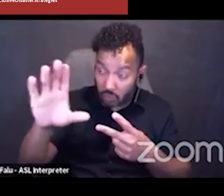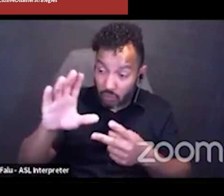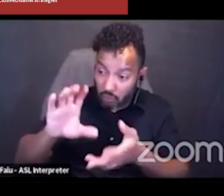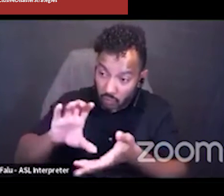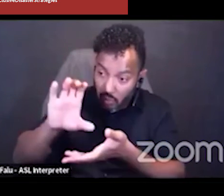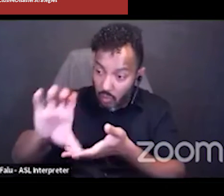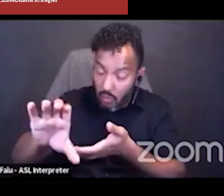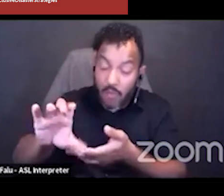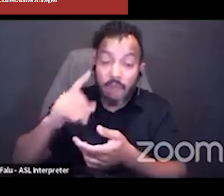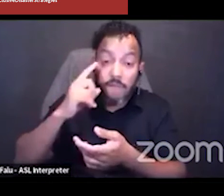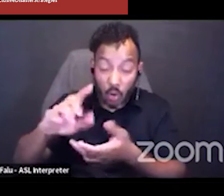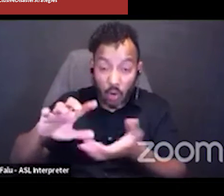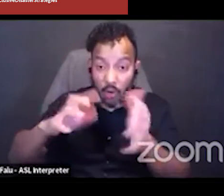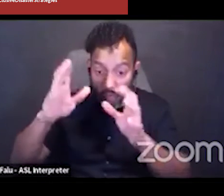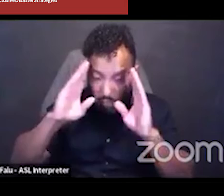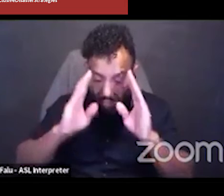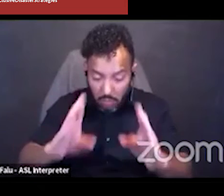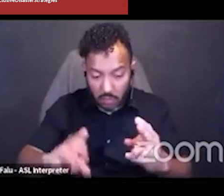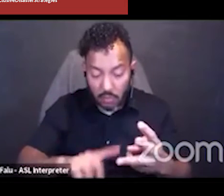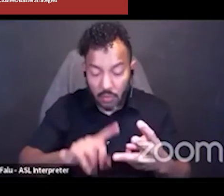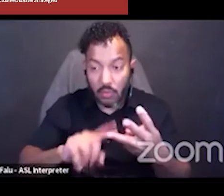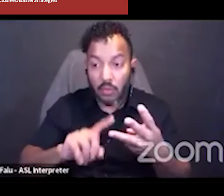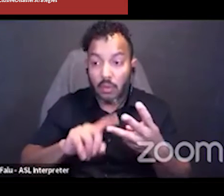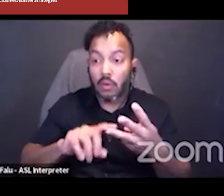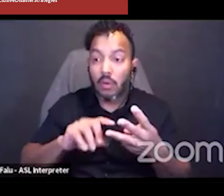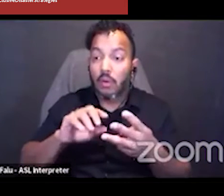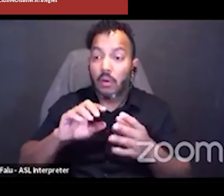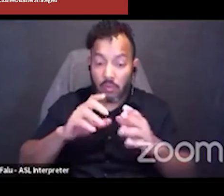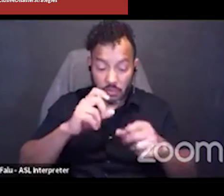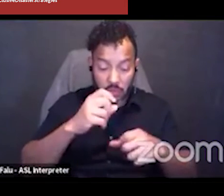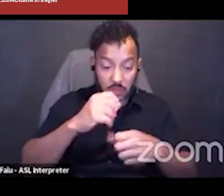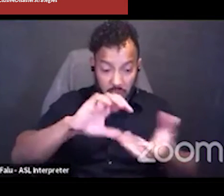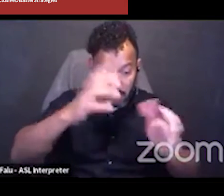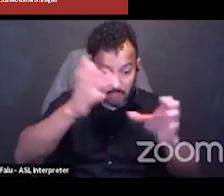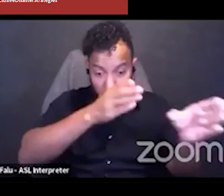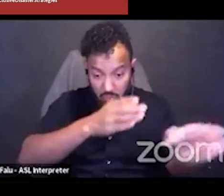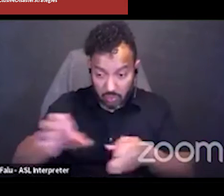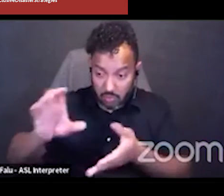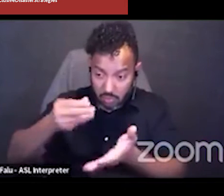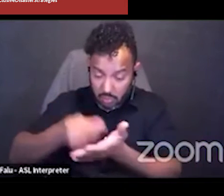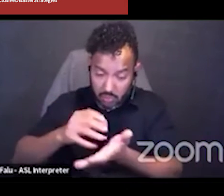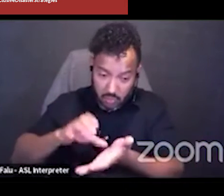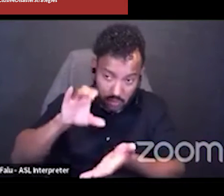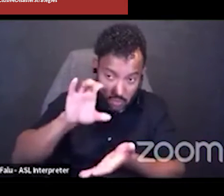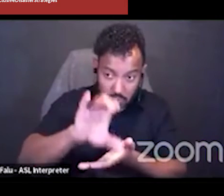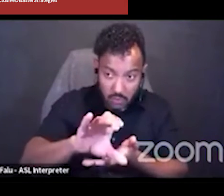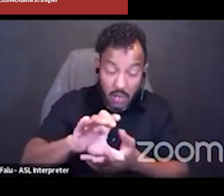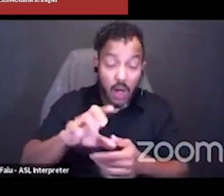funding disaster risk reduction and last one is making sure that there's early warning